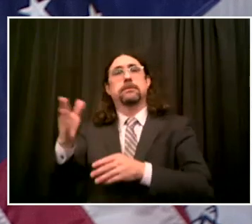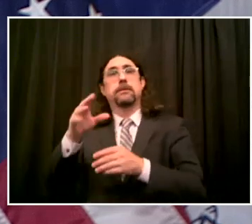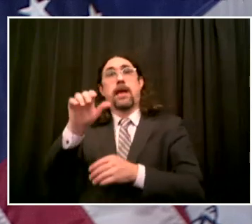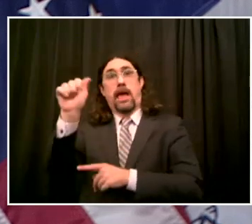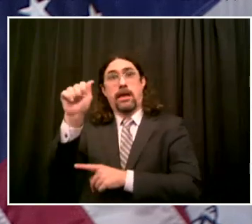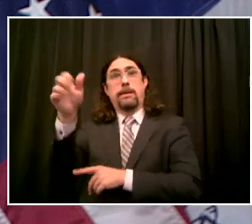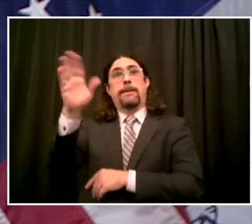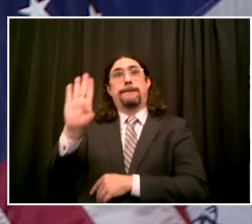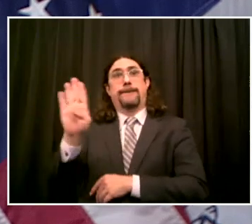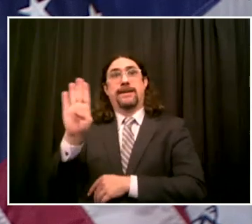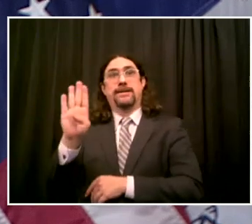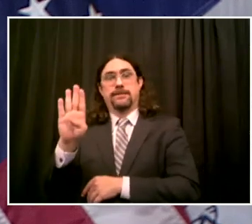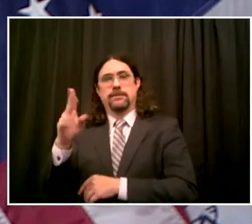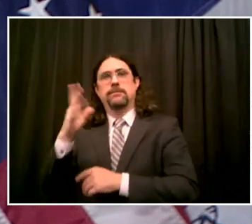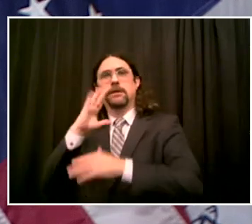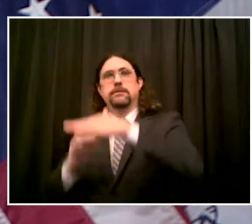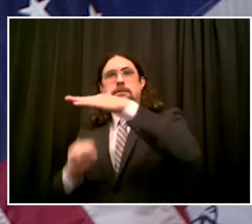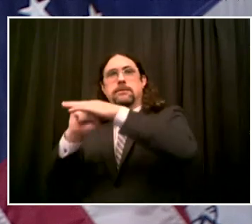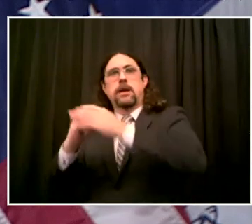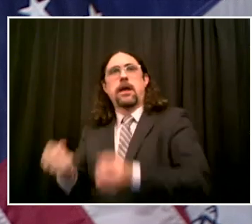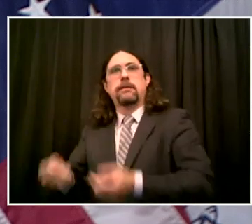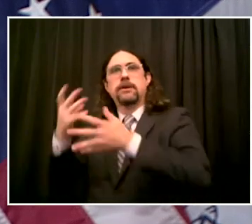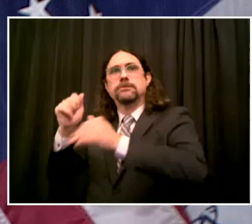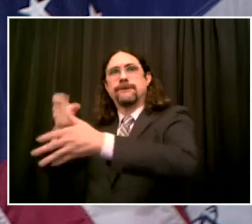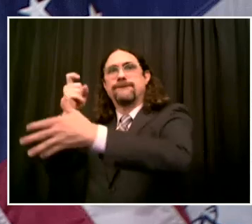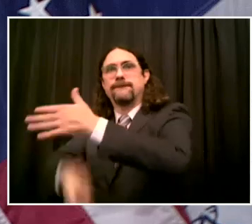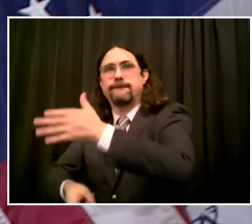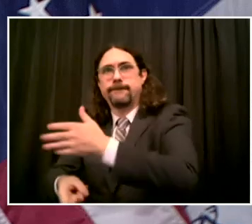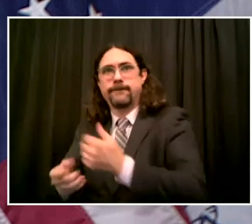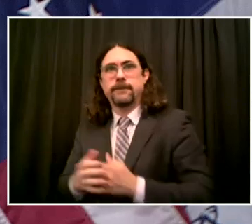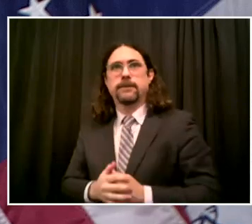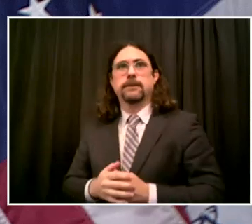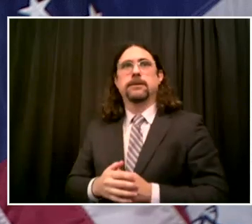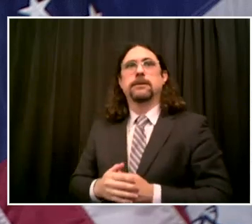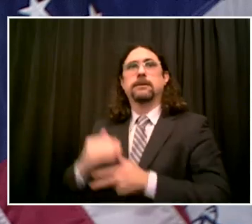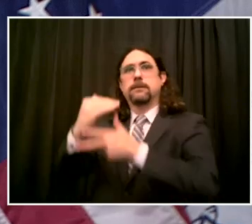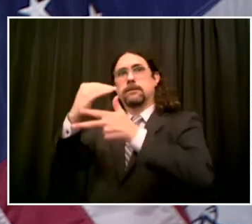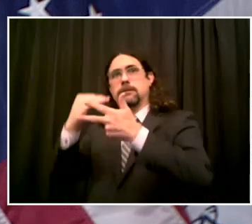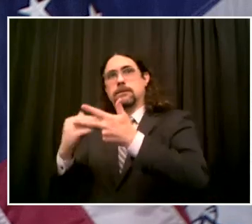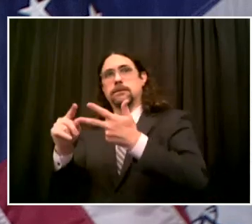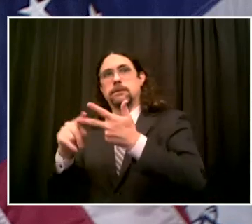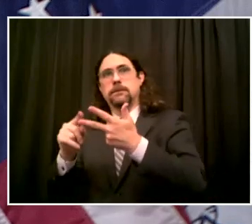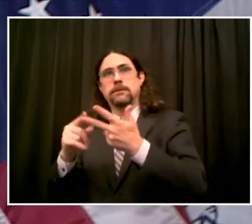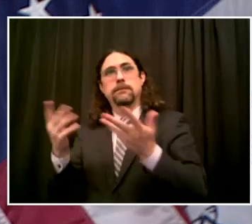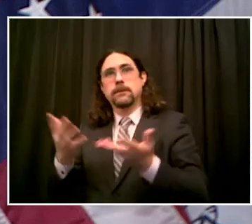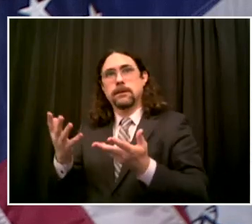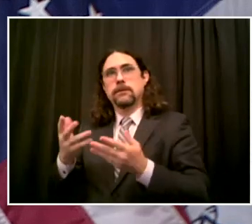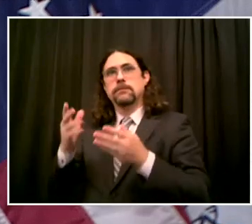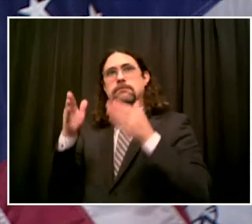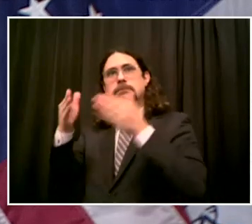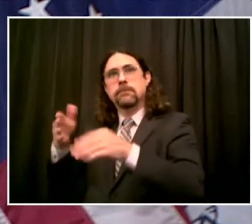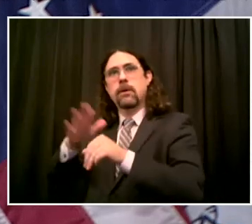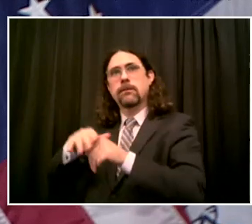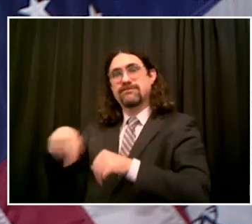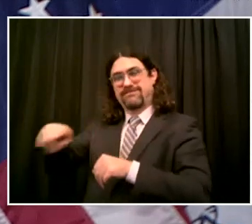DELIVERY CHARGES FOR 90 DAYS FOLLOWING. 1914-A MAKES THREATENING A